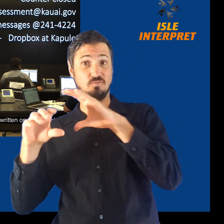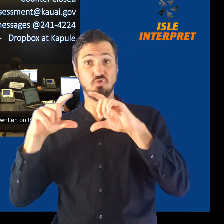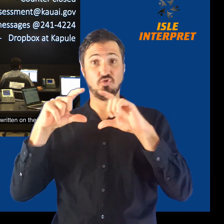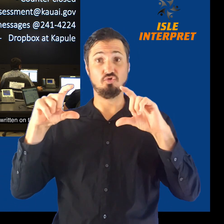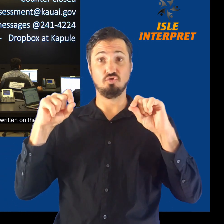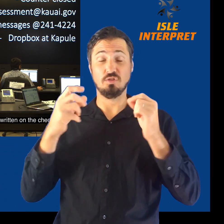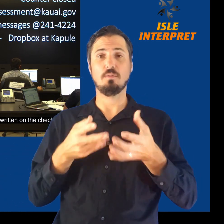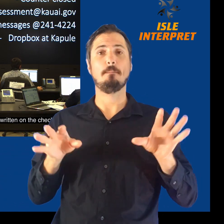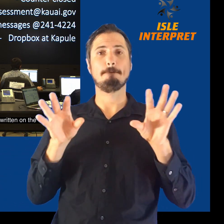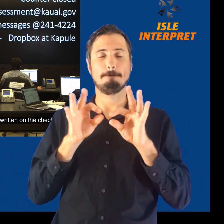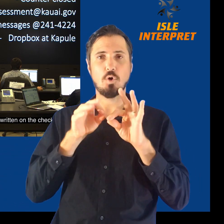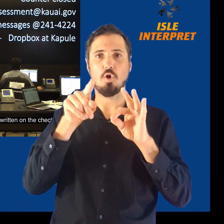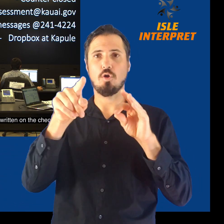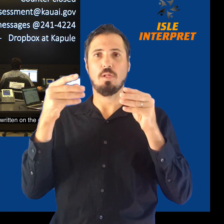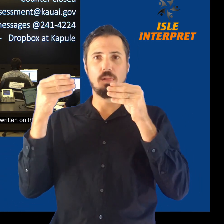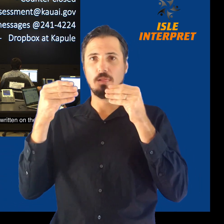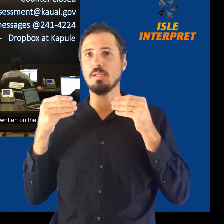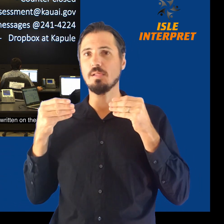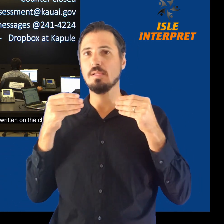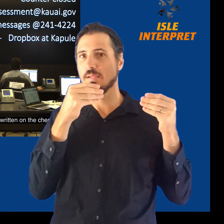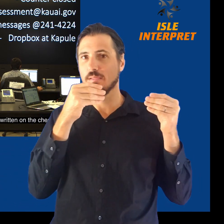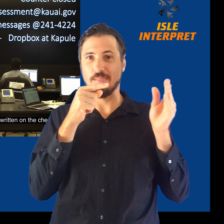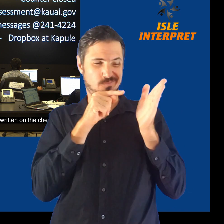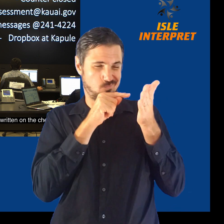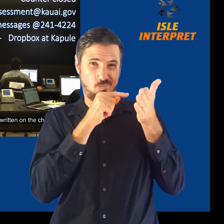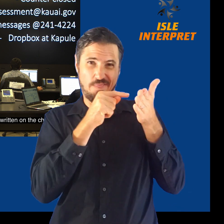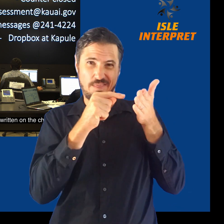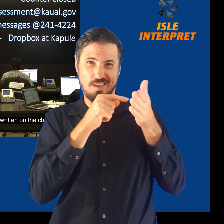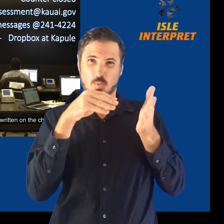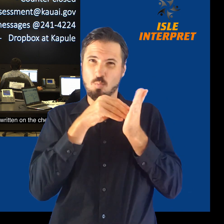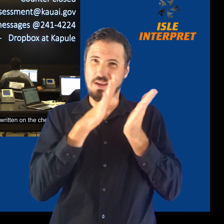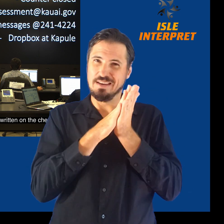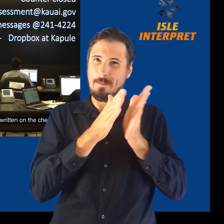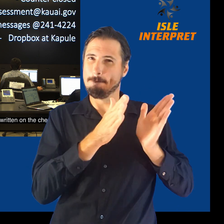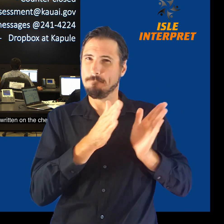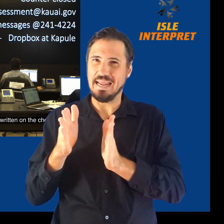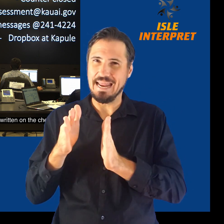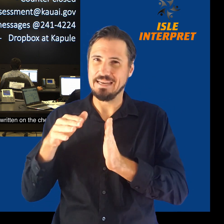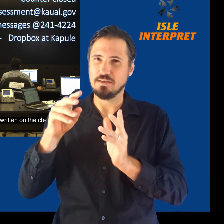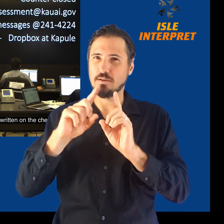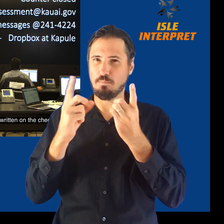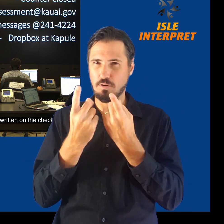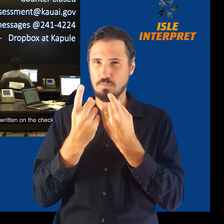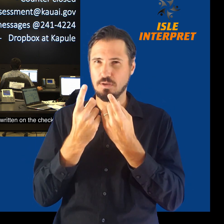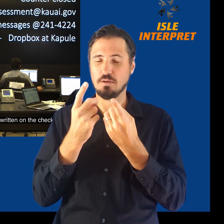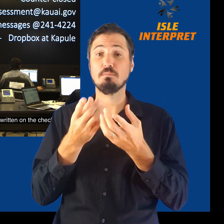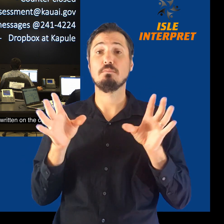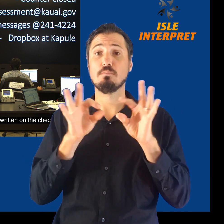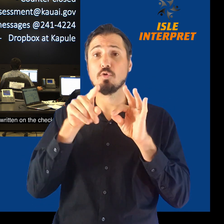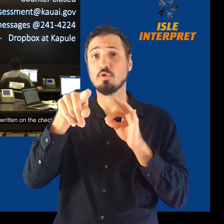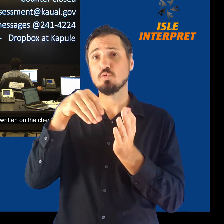The check must have the respective property Tax Map Key legibly written on the check’s memo line.